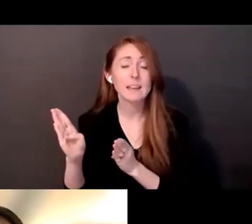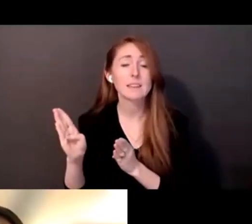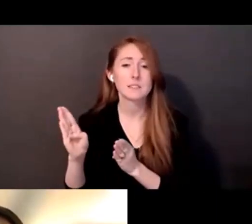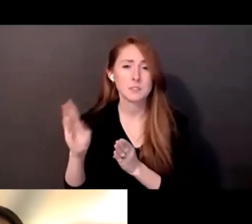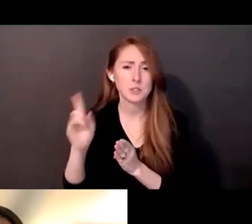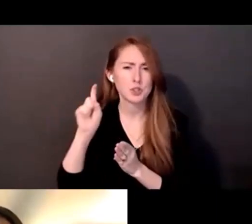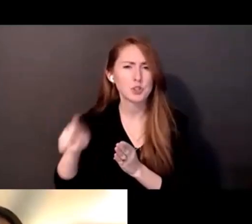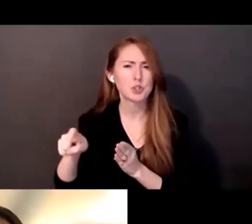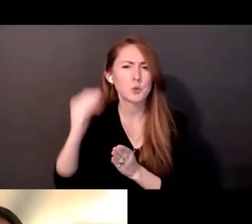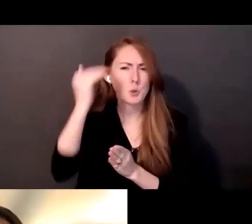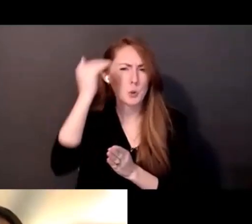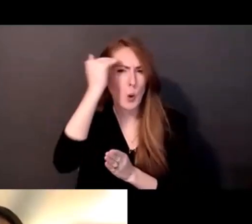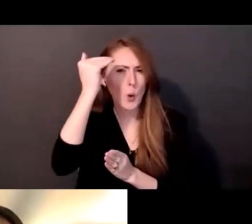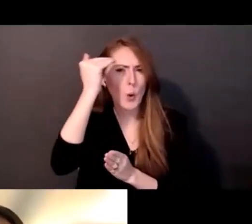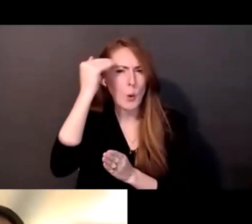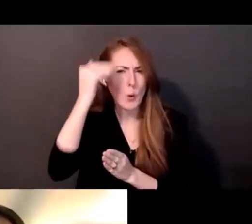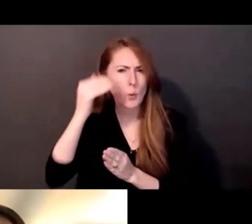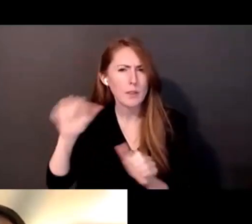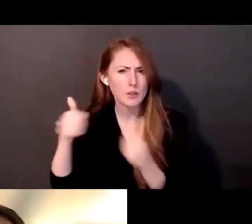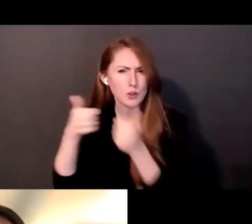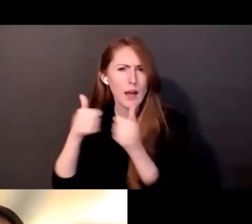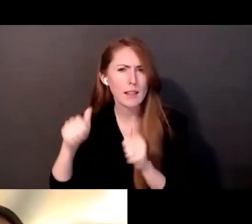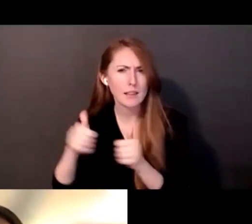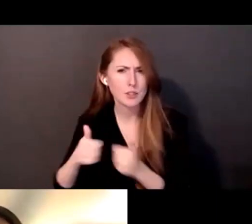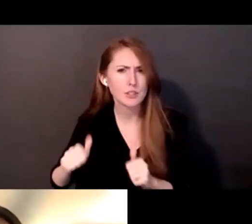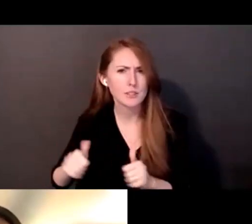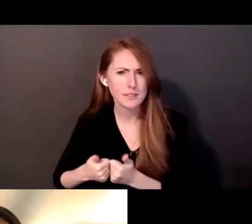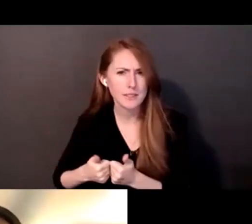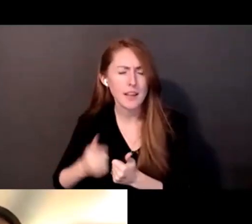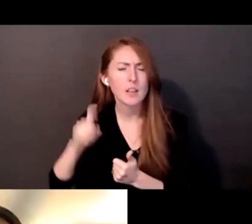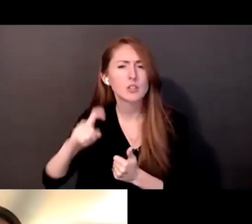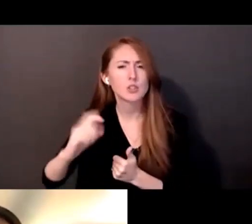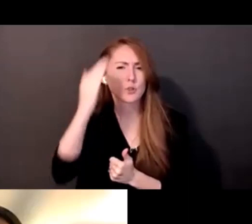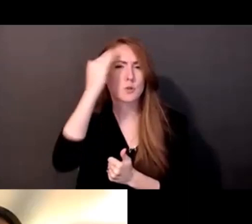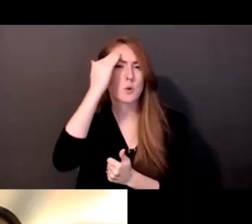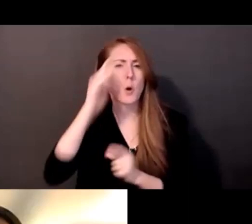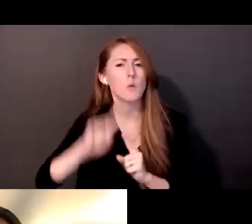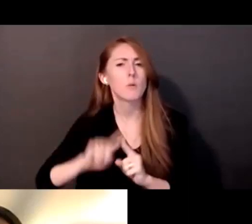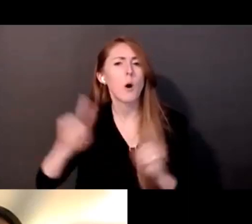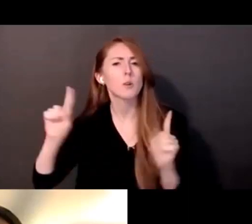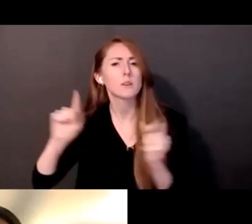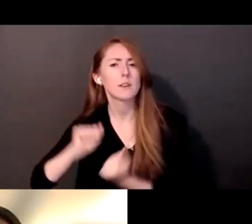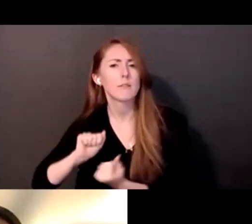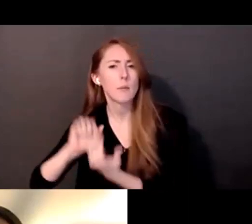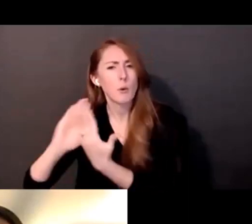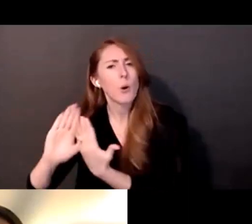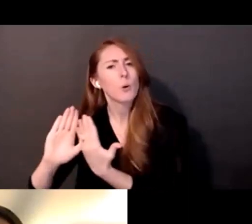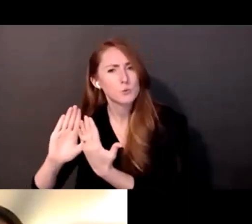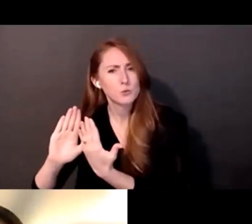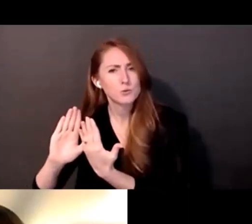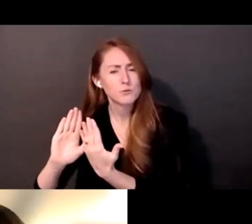that you can approach that differently, so yeah, whether that be how do you connect to people differently